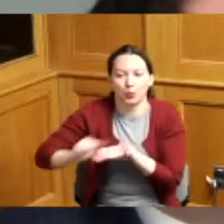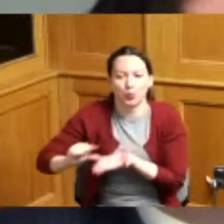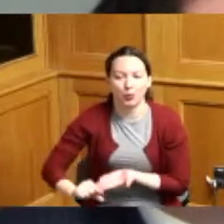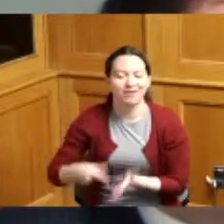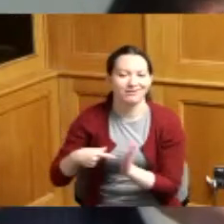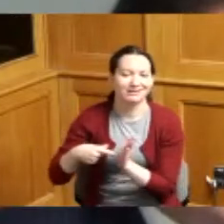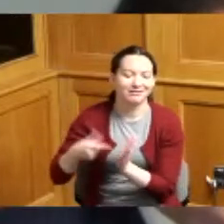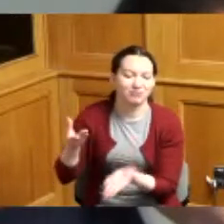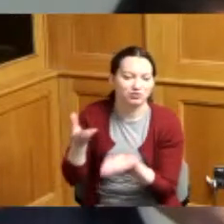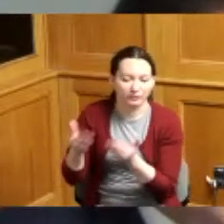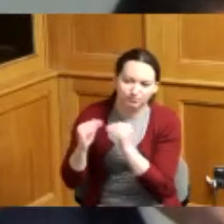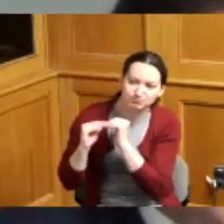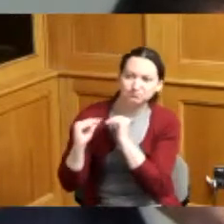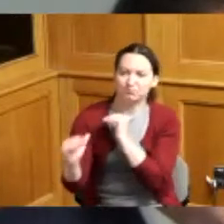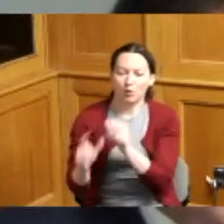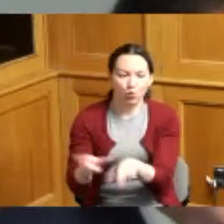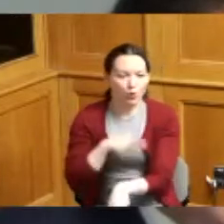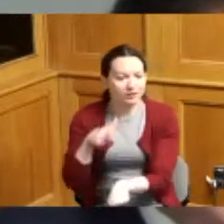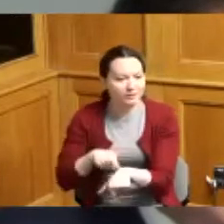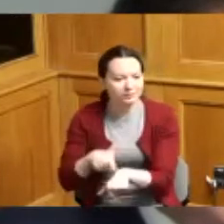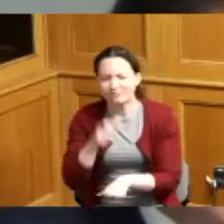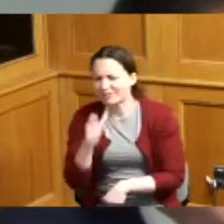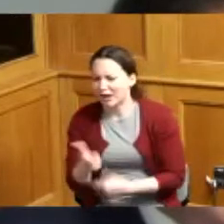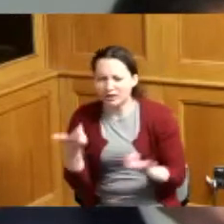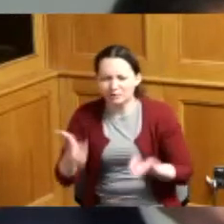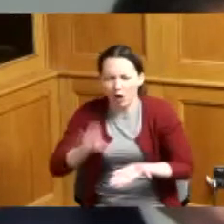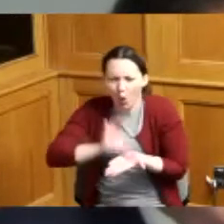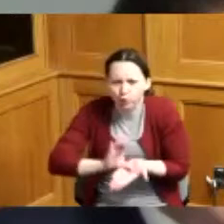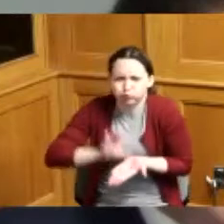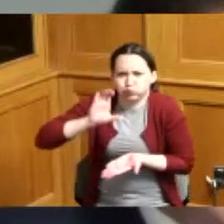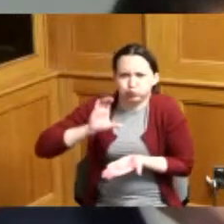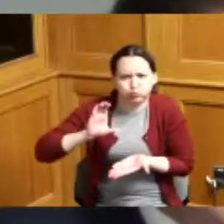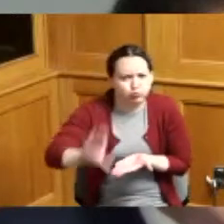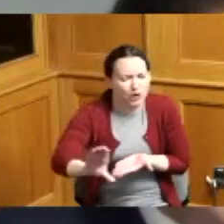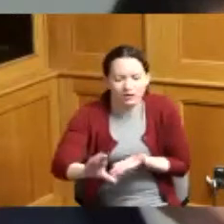over a longer period of time but we're not talking about big chunks uh out of the stadium fund it's